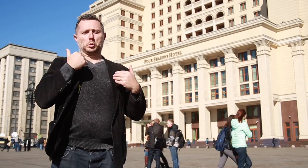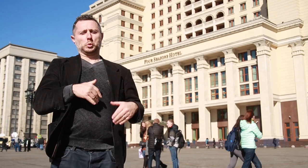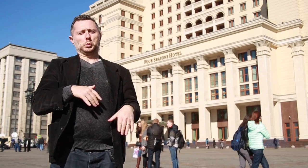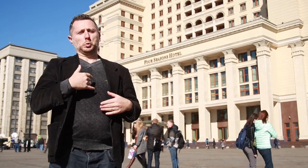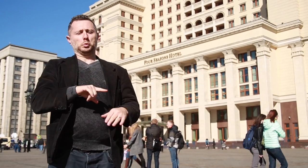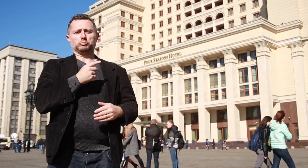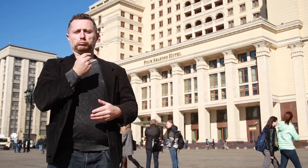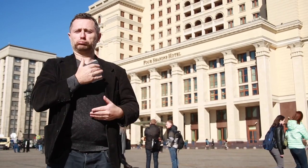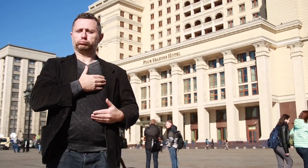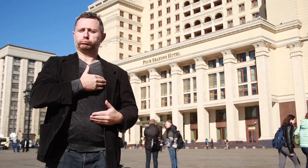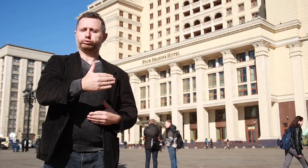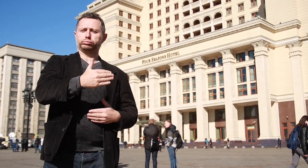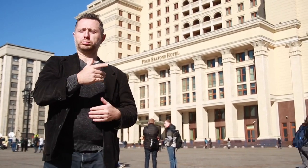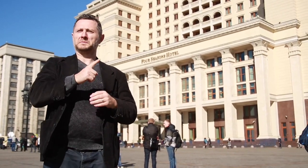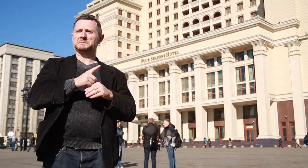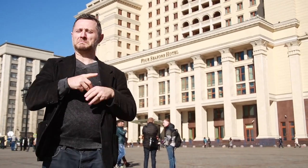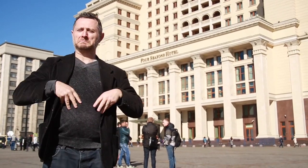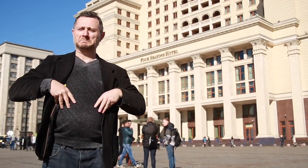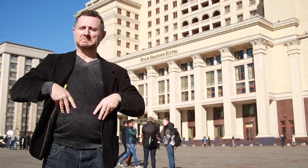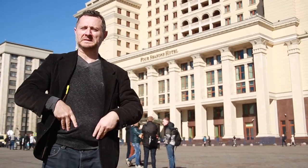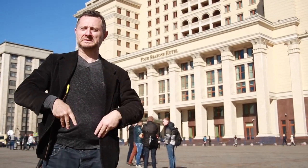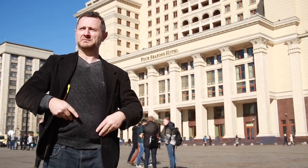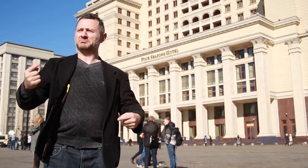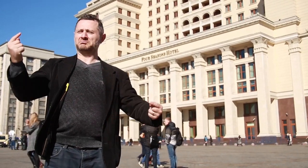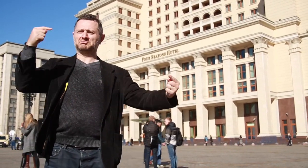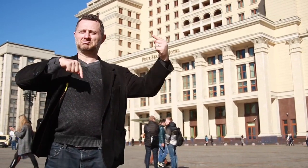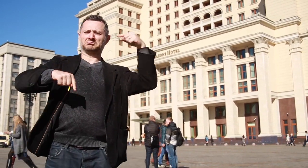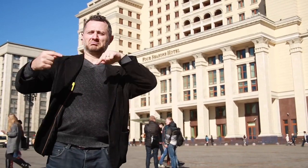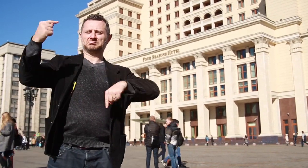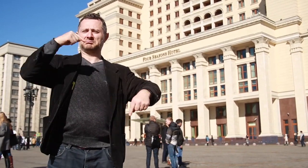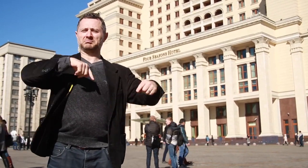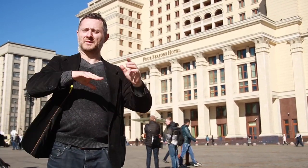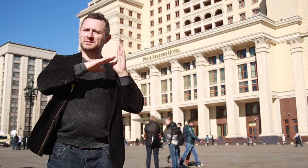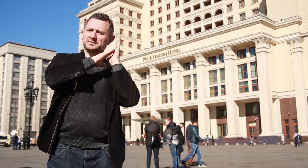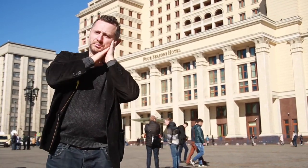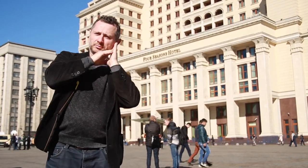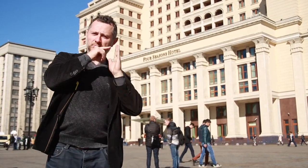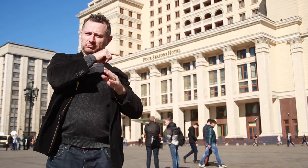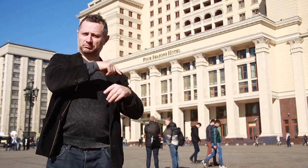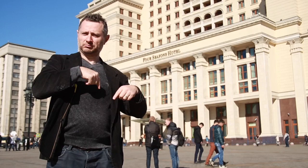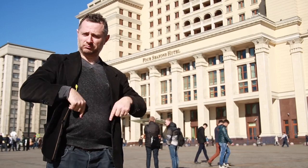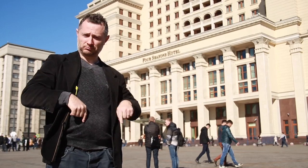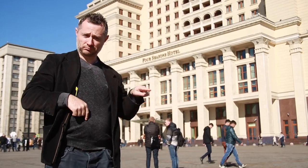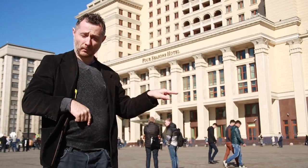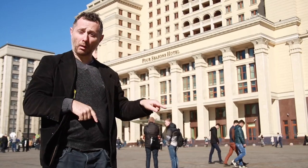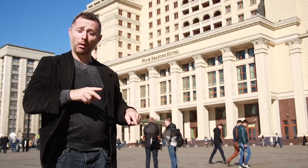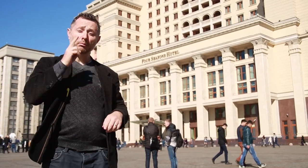would come and stay here. Deaf people would gather in the restaurant here. Deaf women would dress up as to not arouse suspicion. The